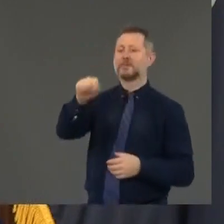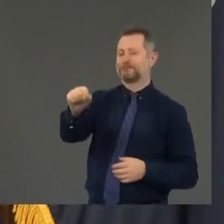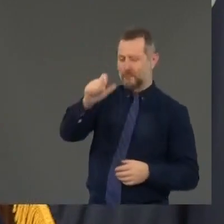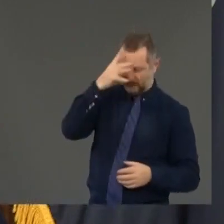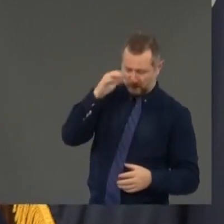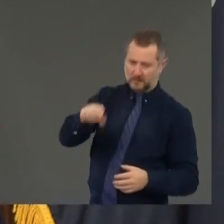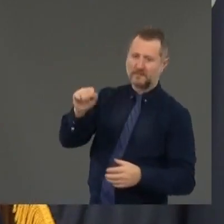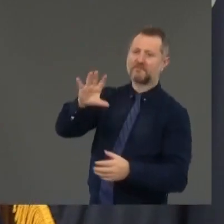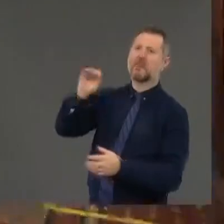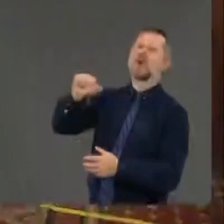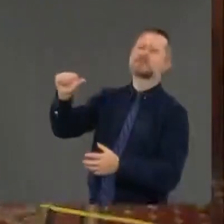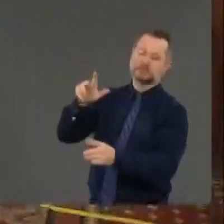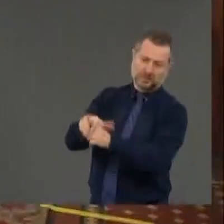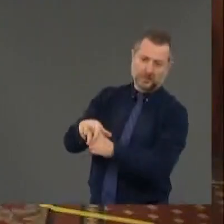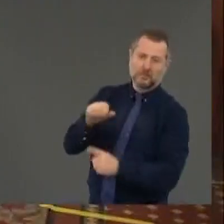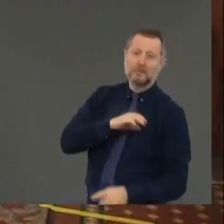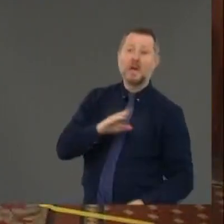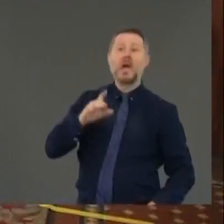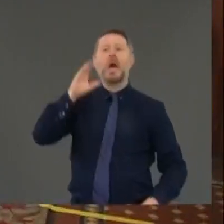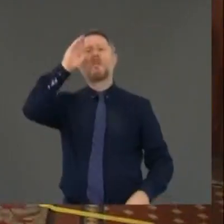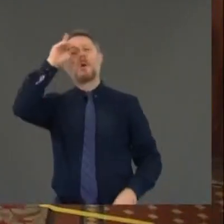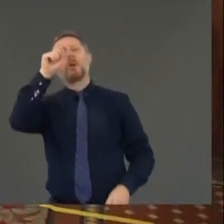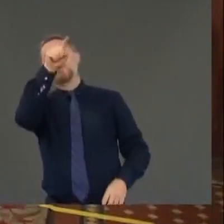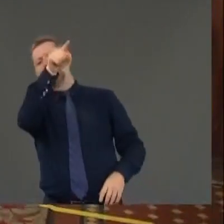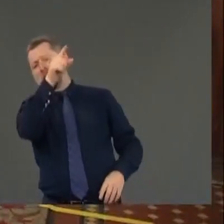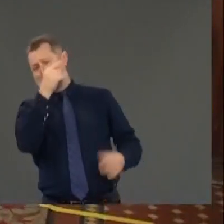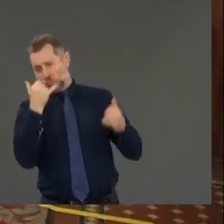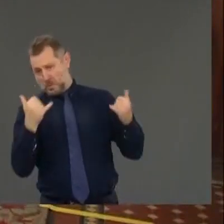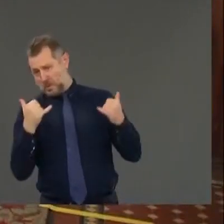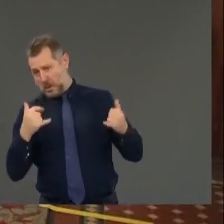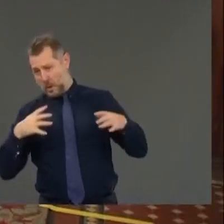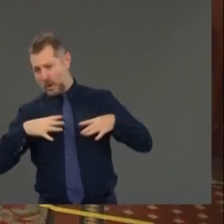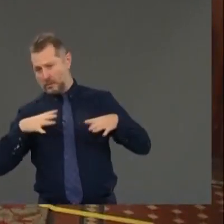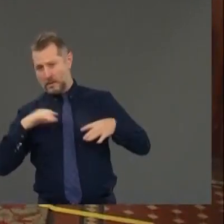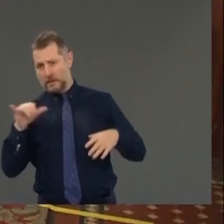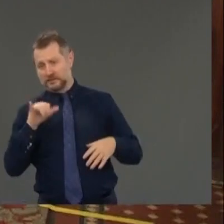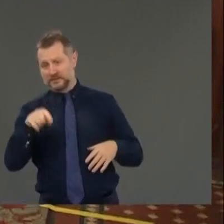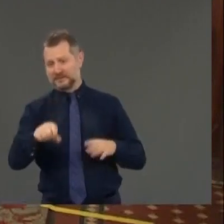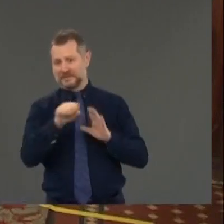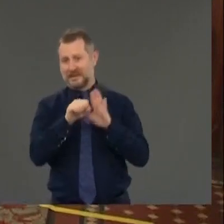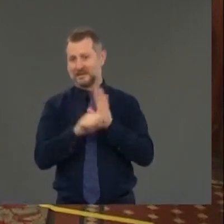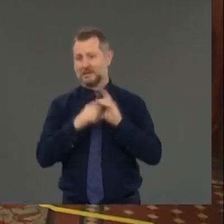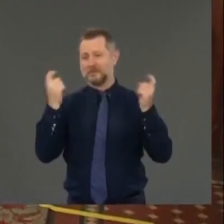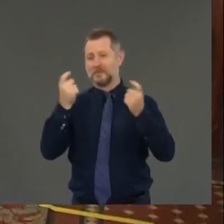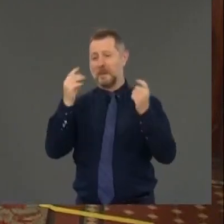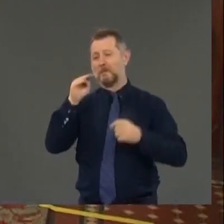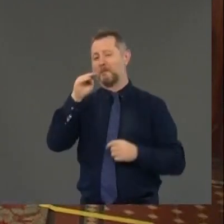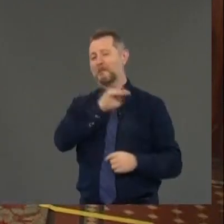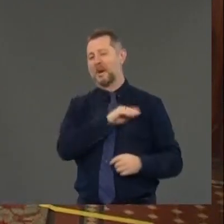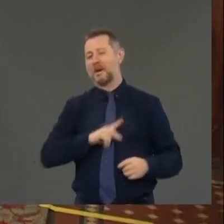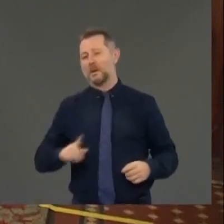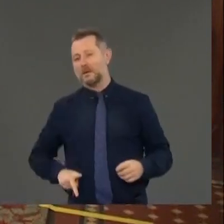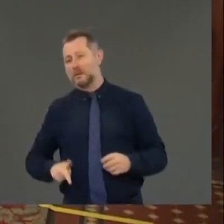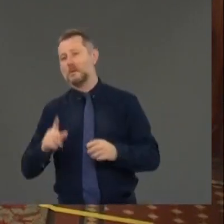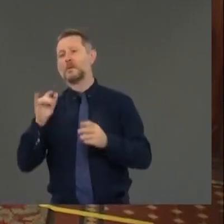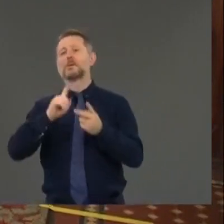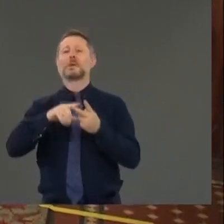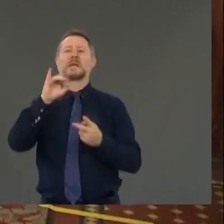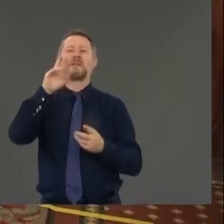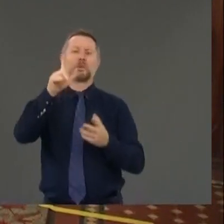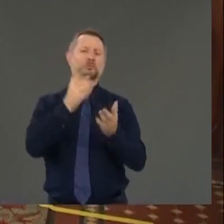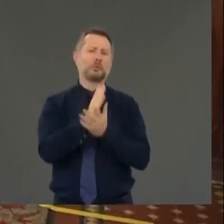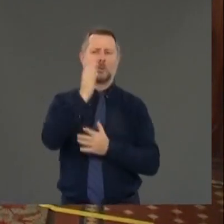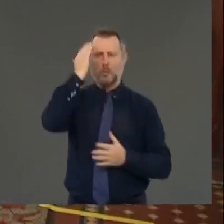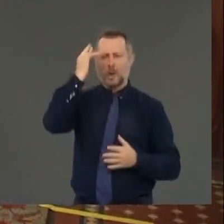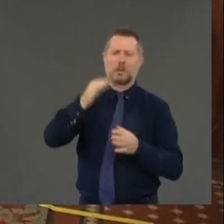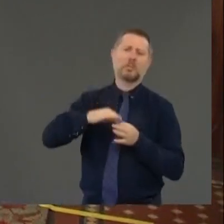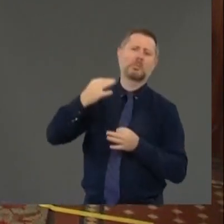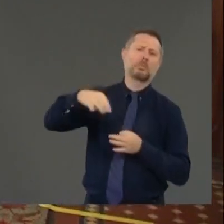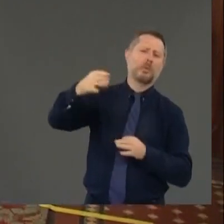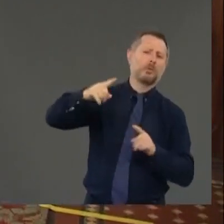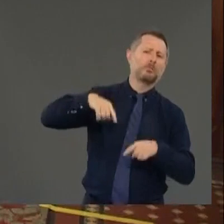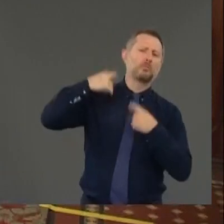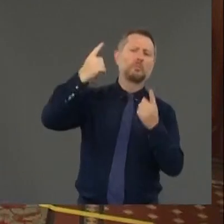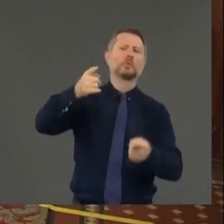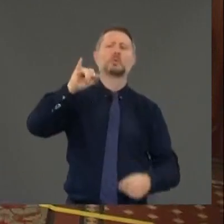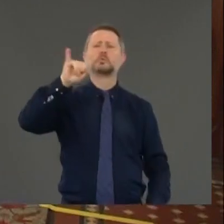YES, WE WILL DO THE SAME